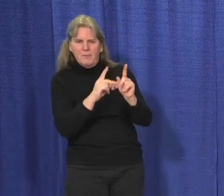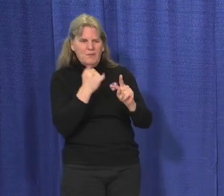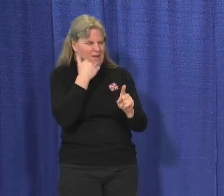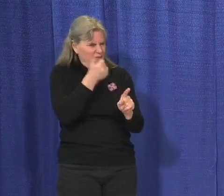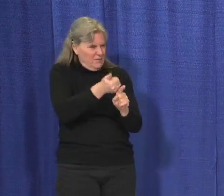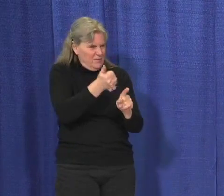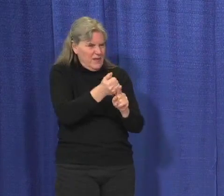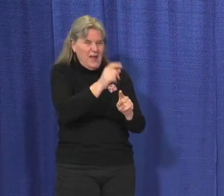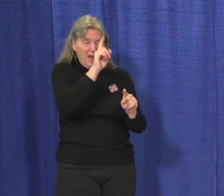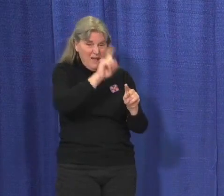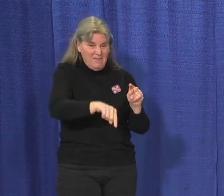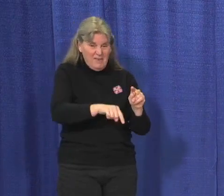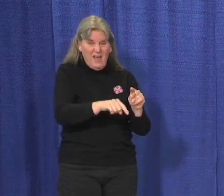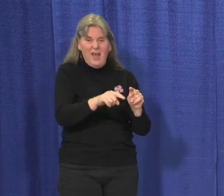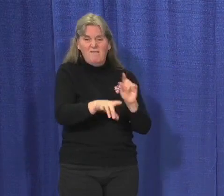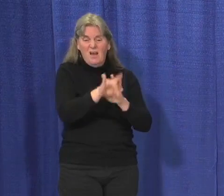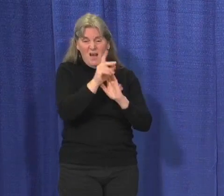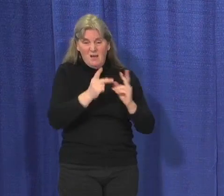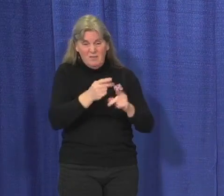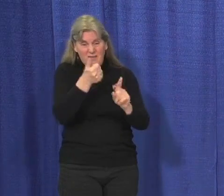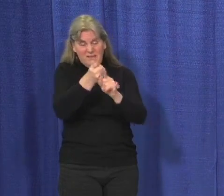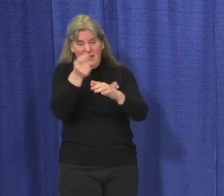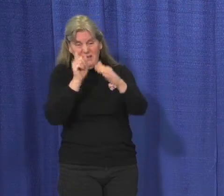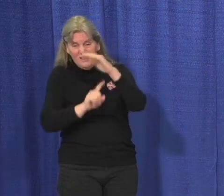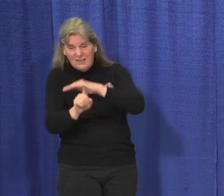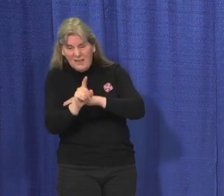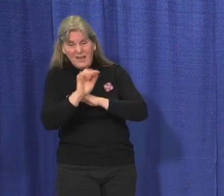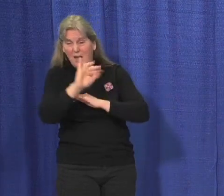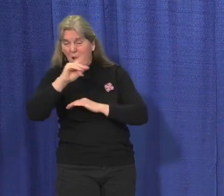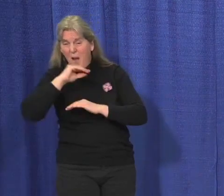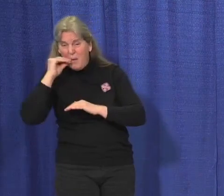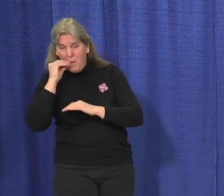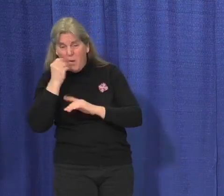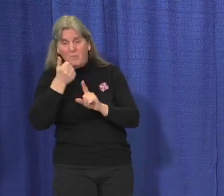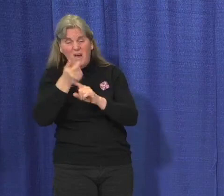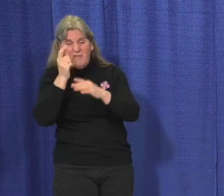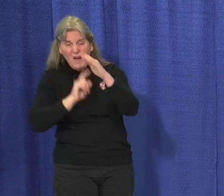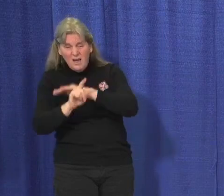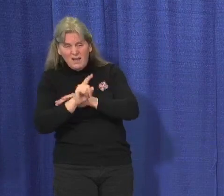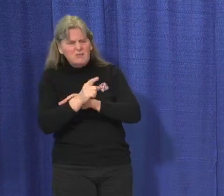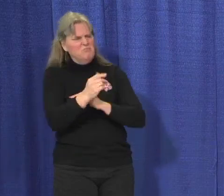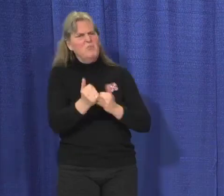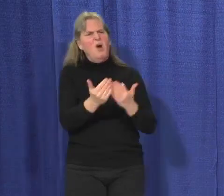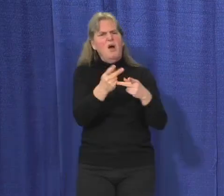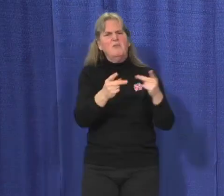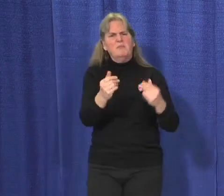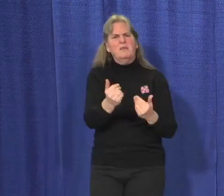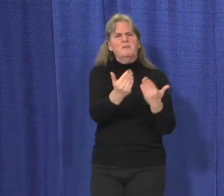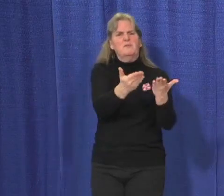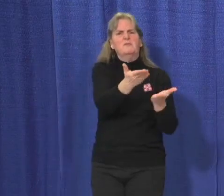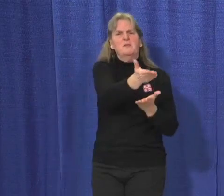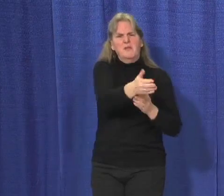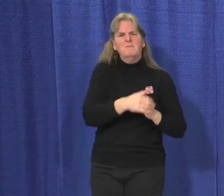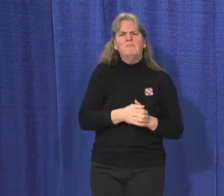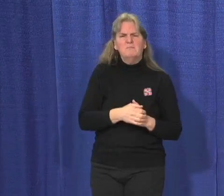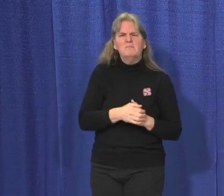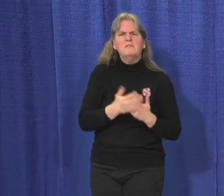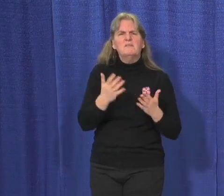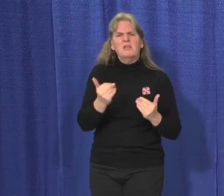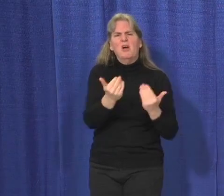self-isolation assistance for some individuals who do not want to return home until they were sure they had not contracted the